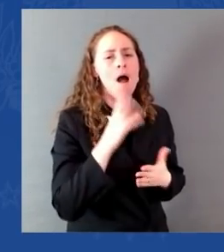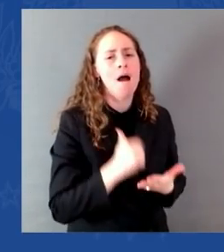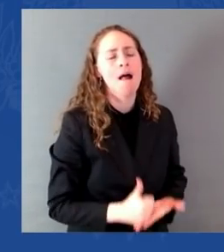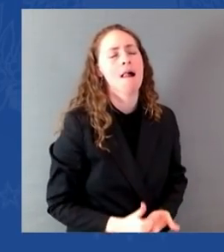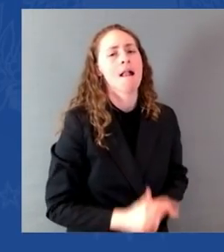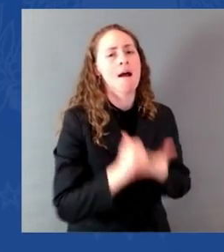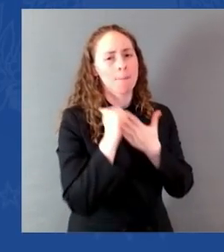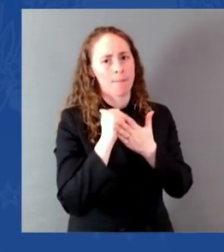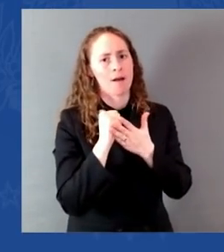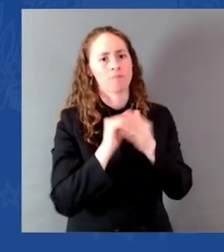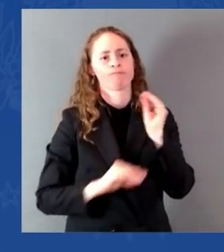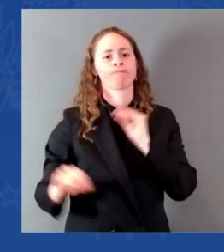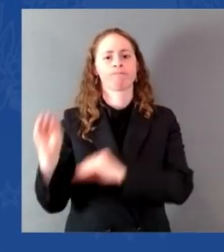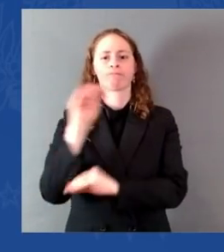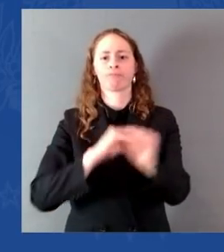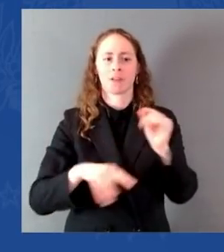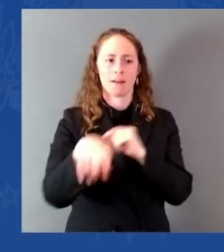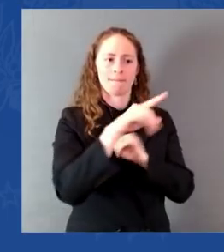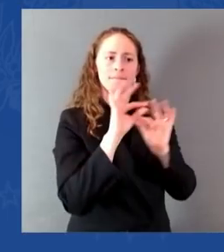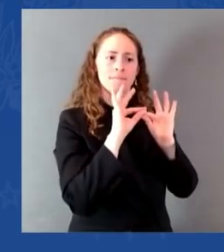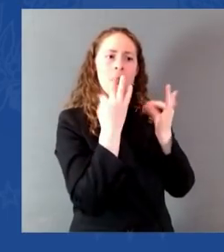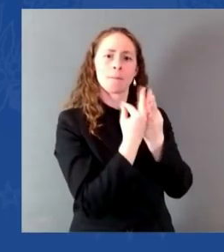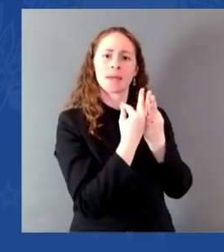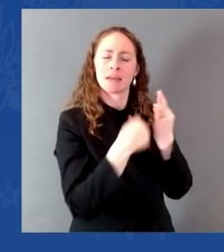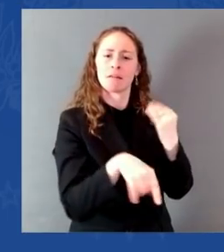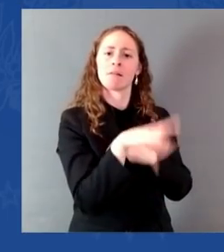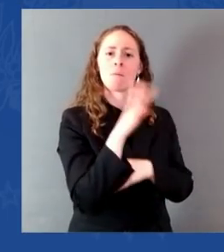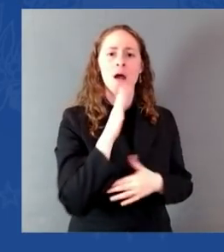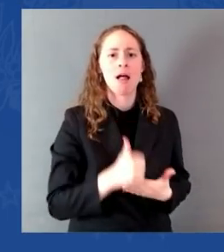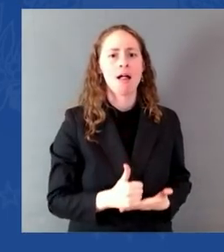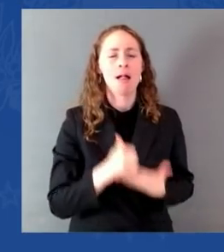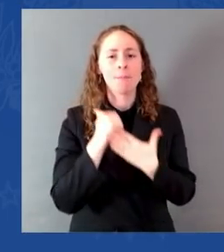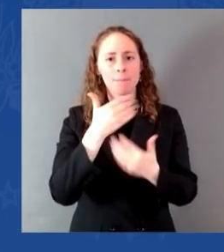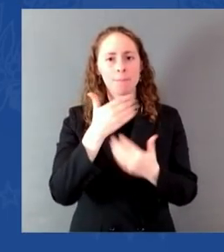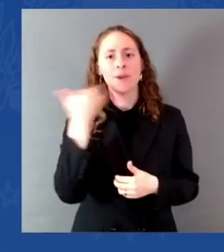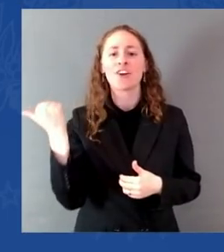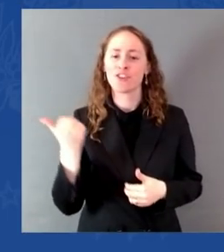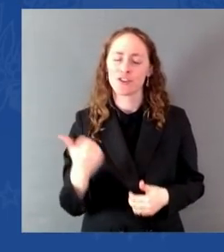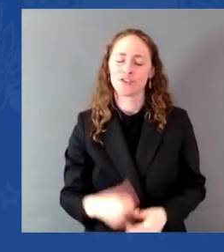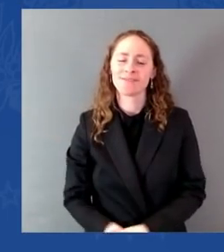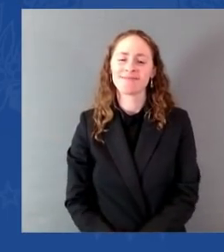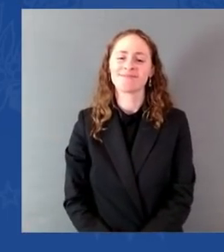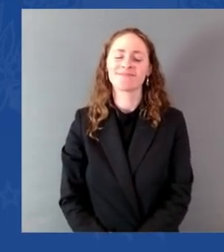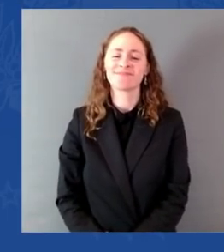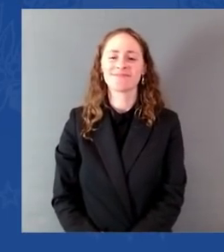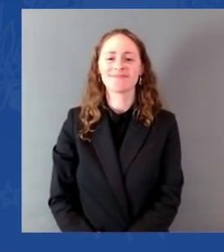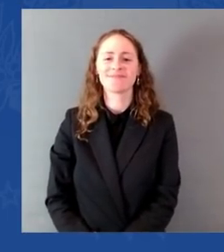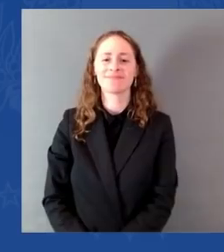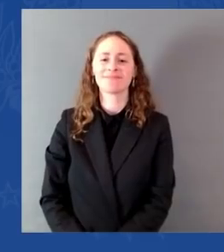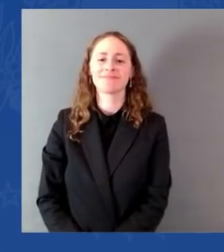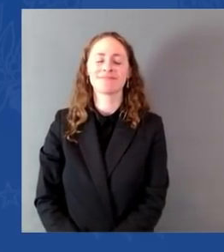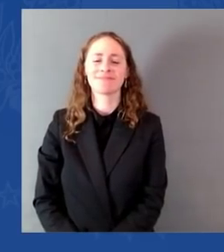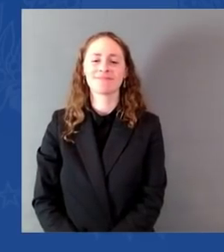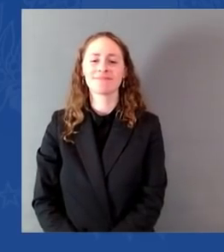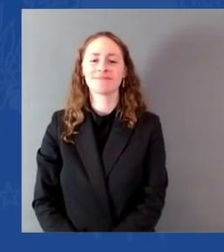And guess what? Let's talk about inflation. It's real. There is inflation. But Nobel -- 17 Nobel winners of the --